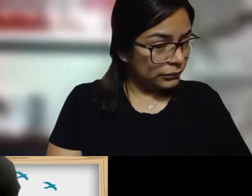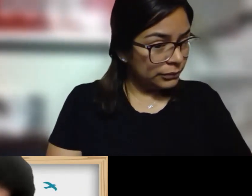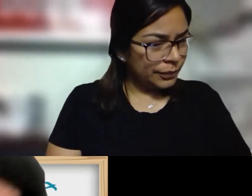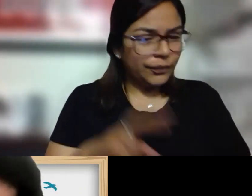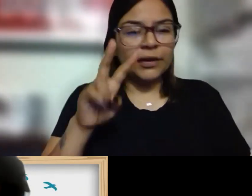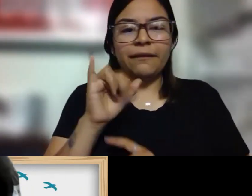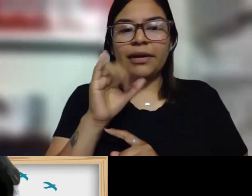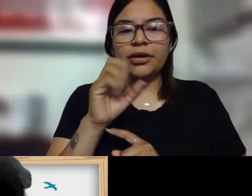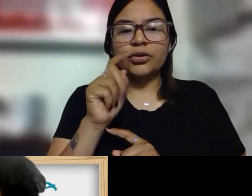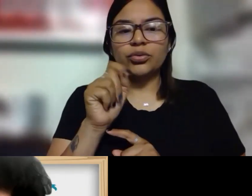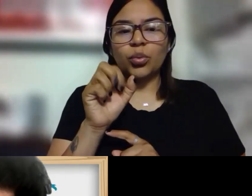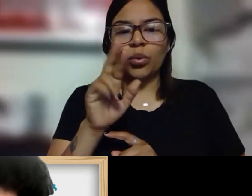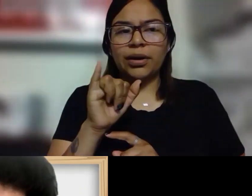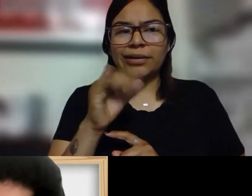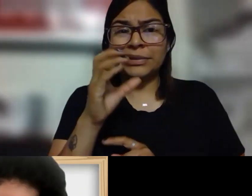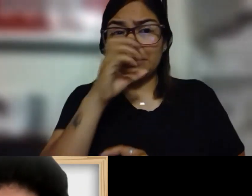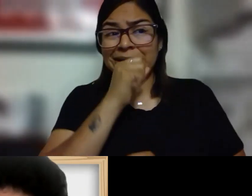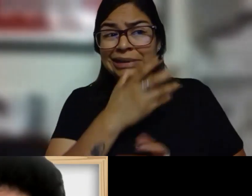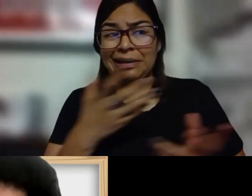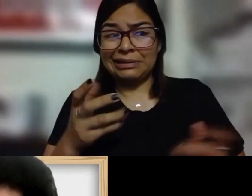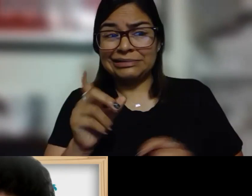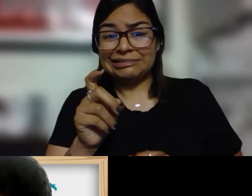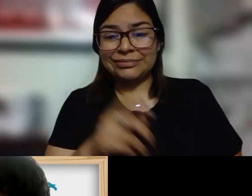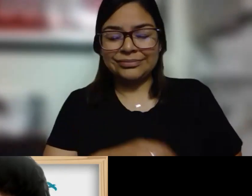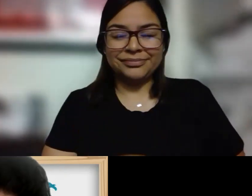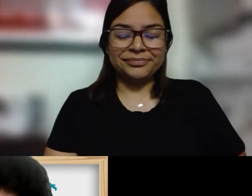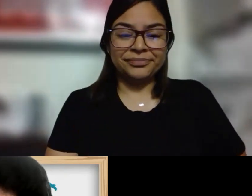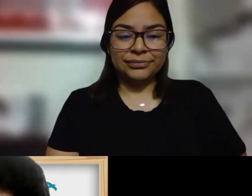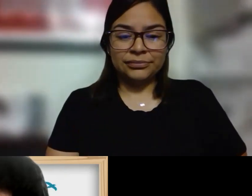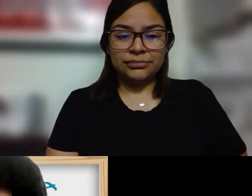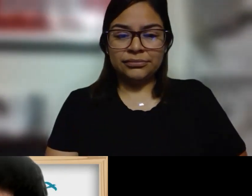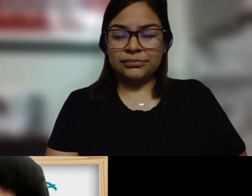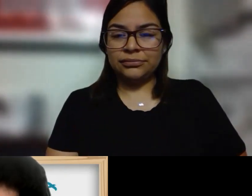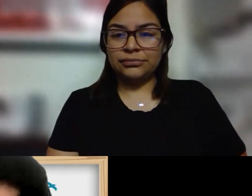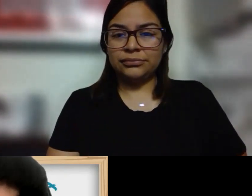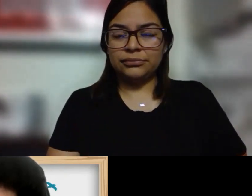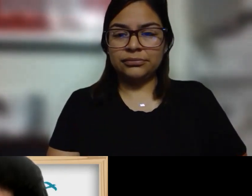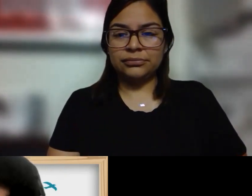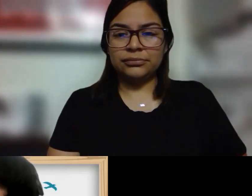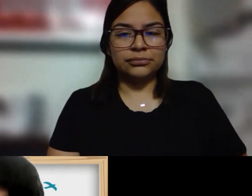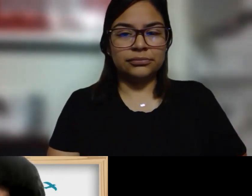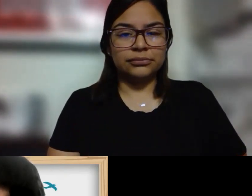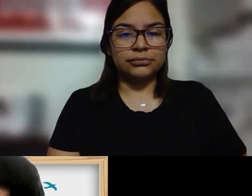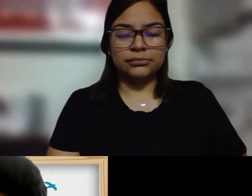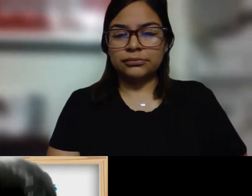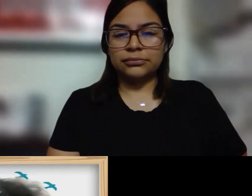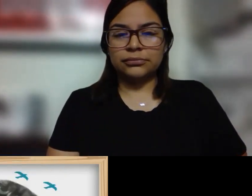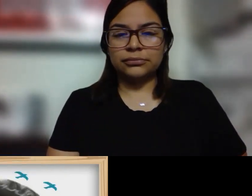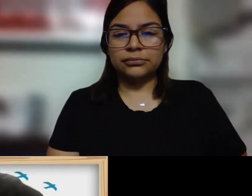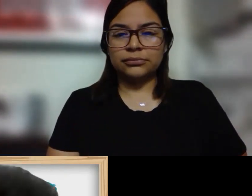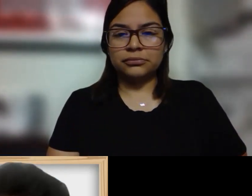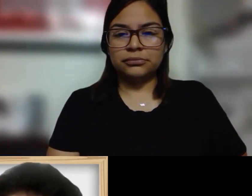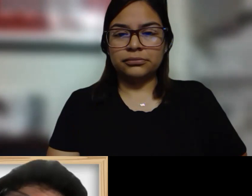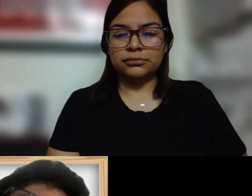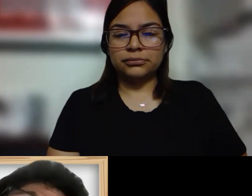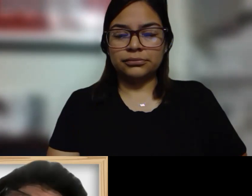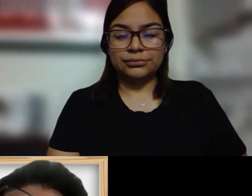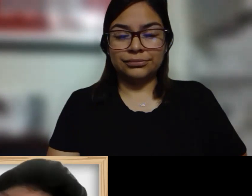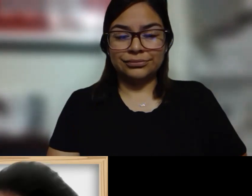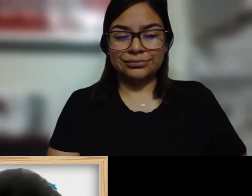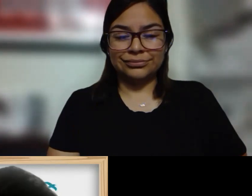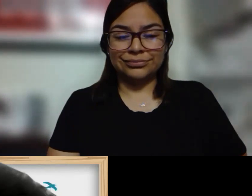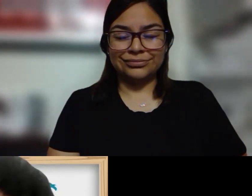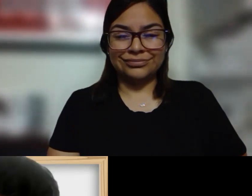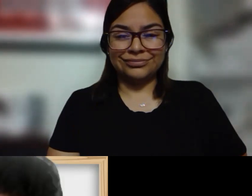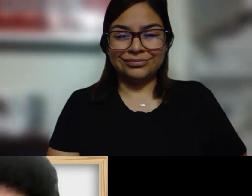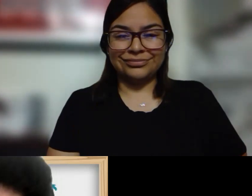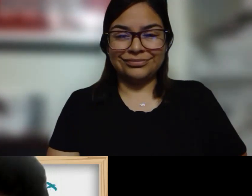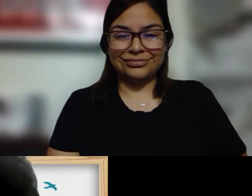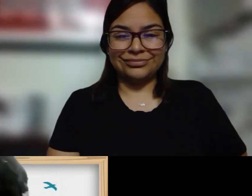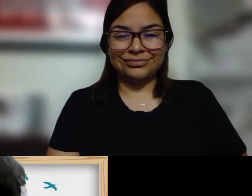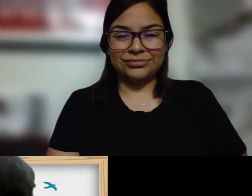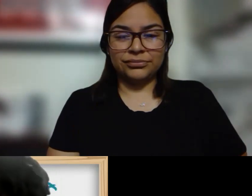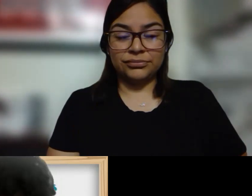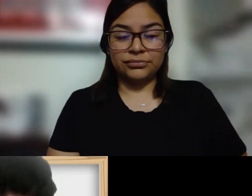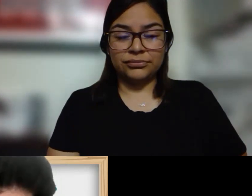anything what any question or any